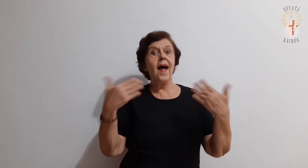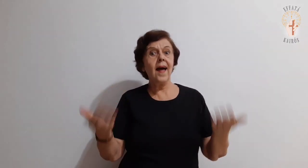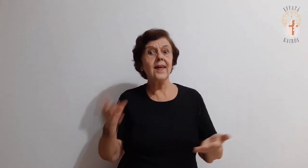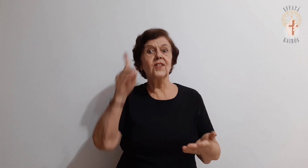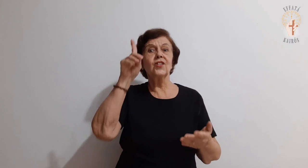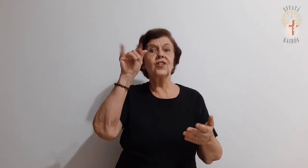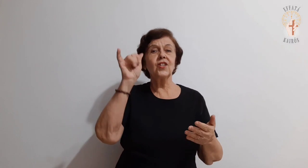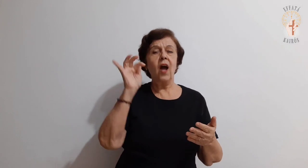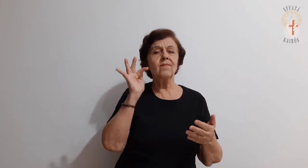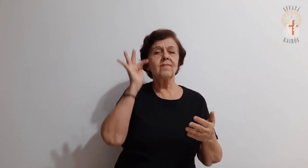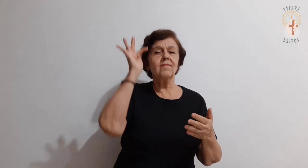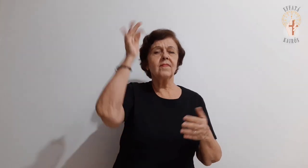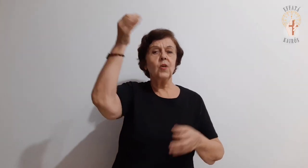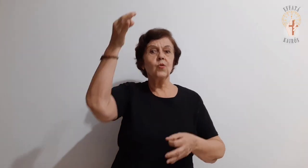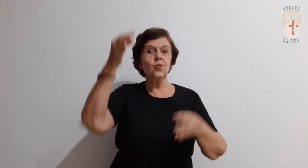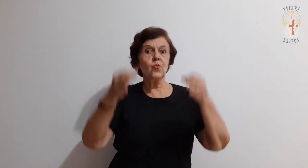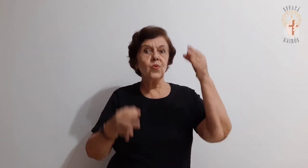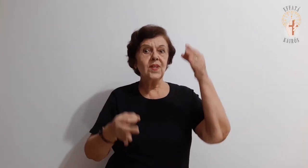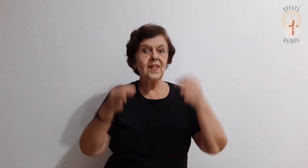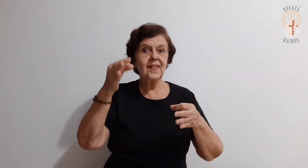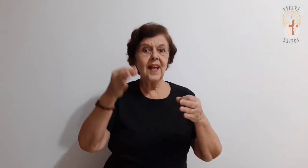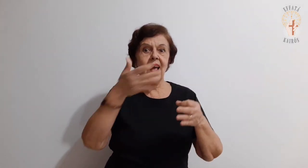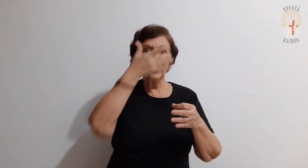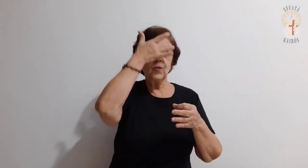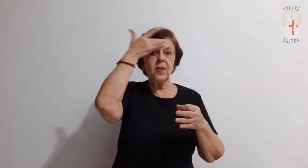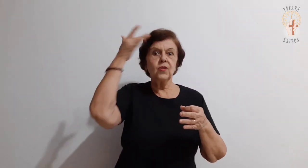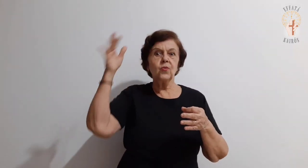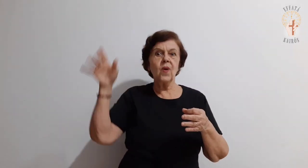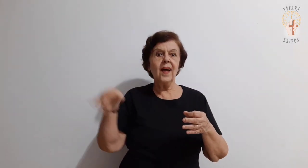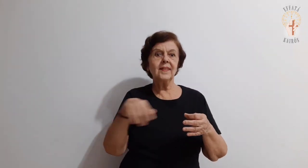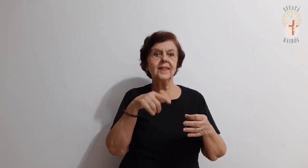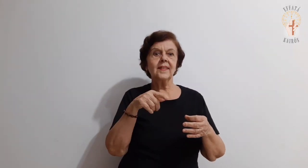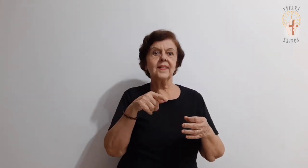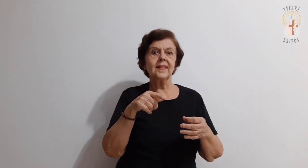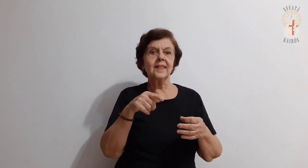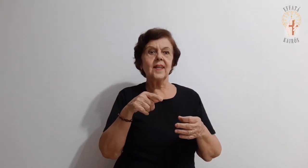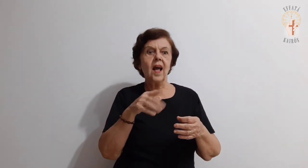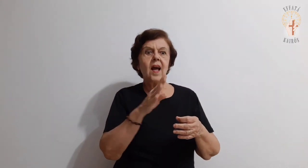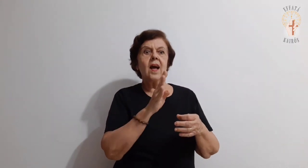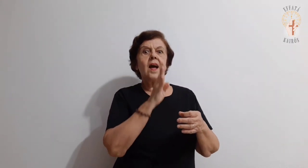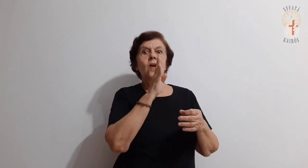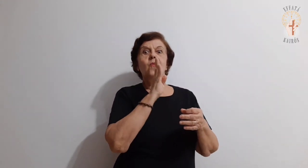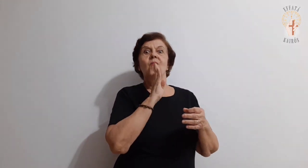Only on the day of Judgment will men know